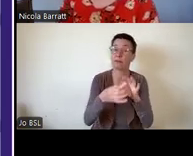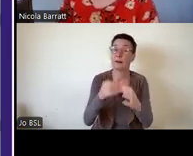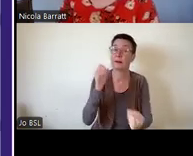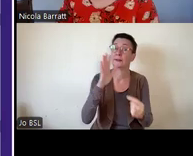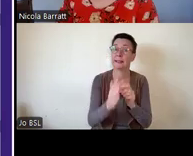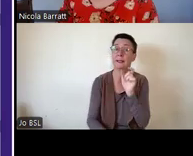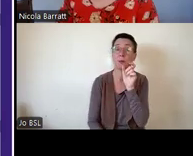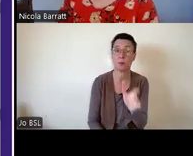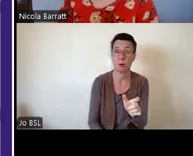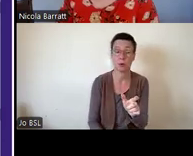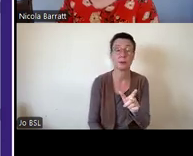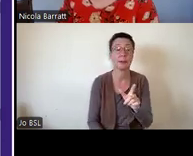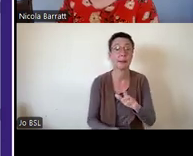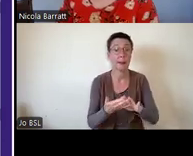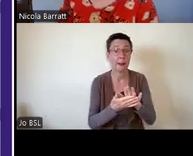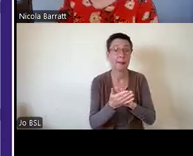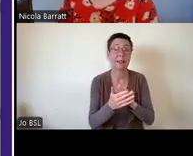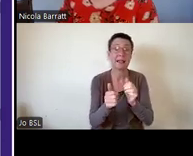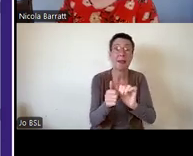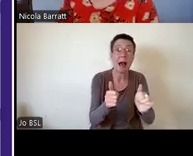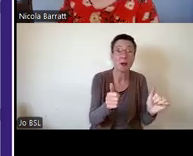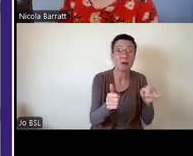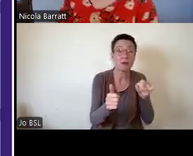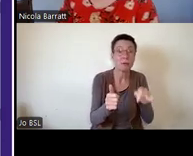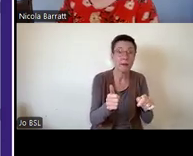That's so that the algorithm understands them and shows them to the right people.